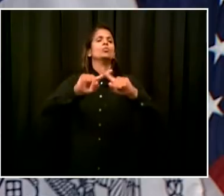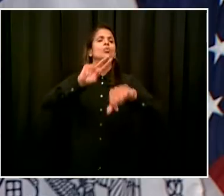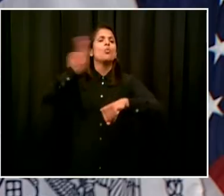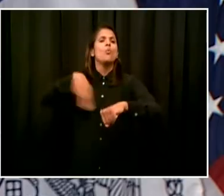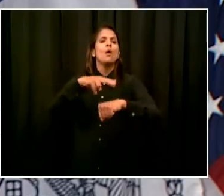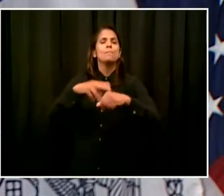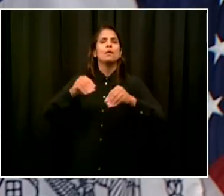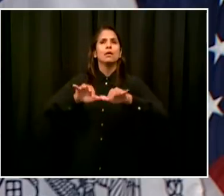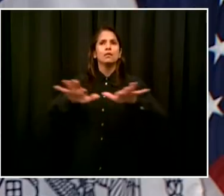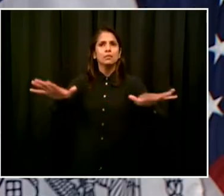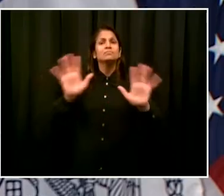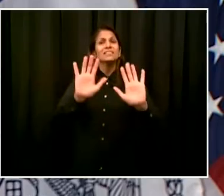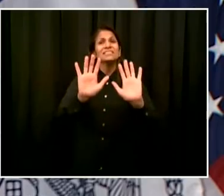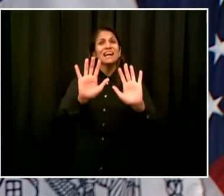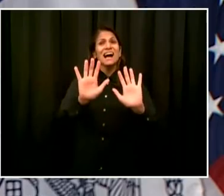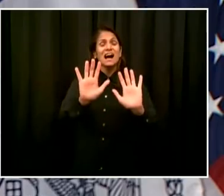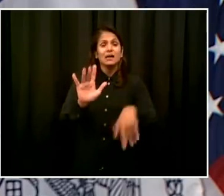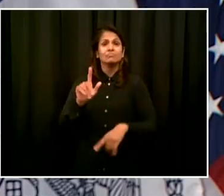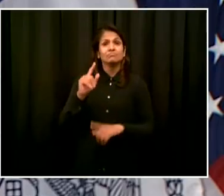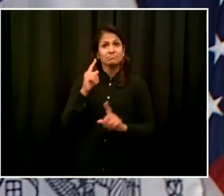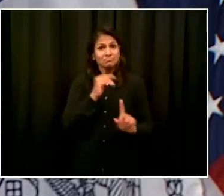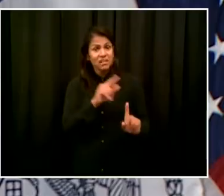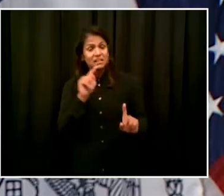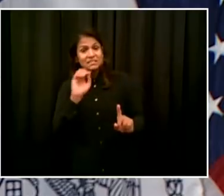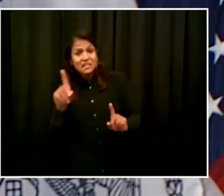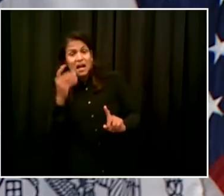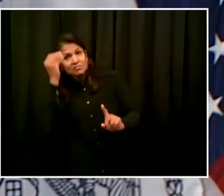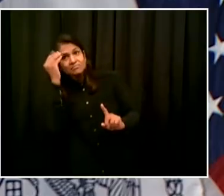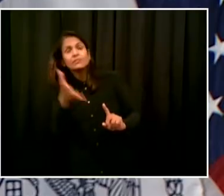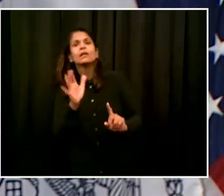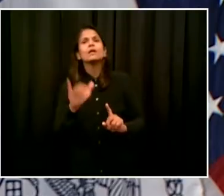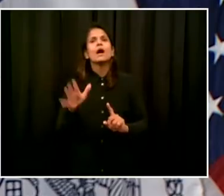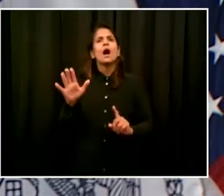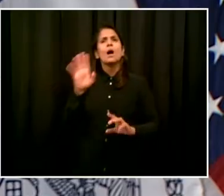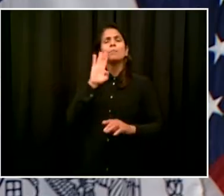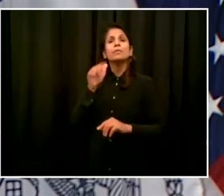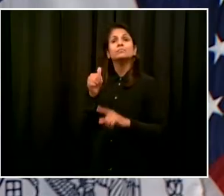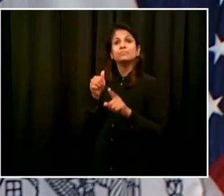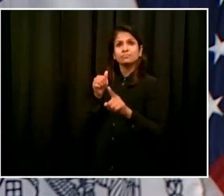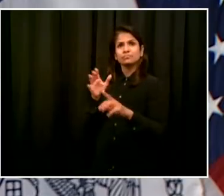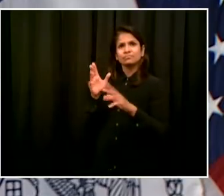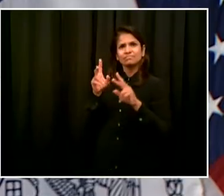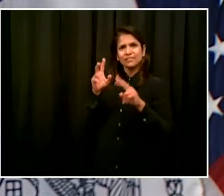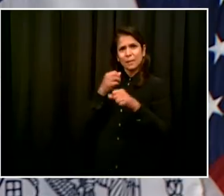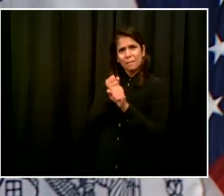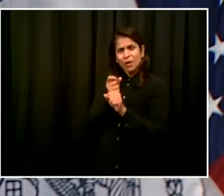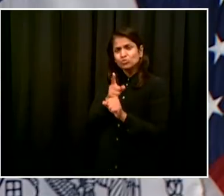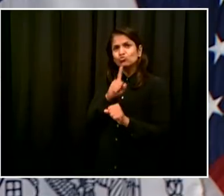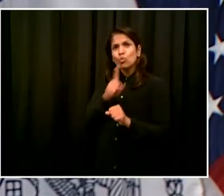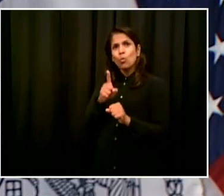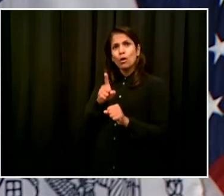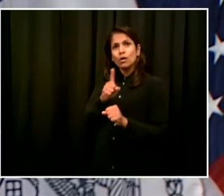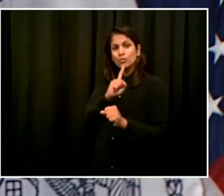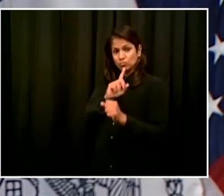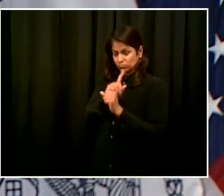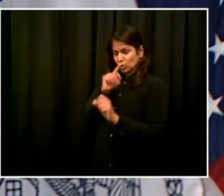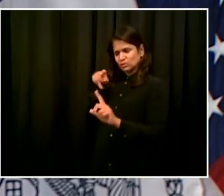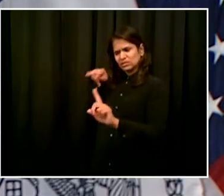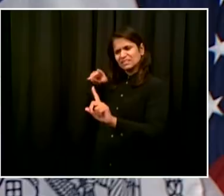MORE BACK TO